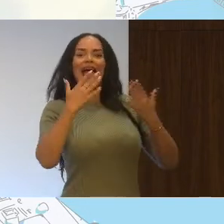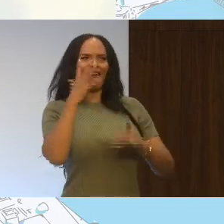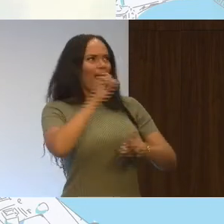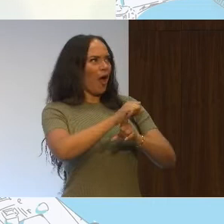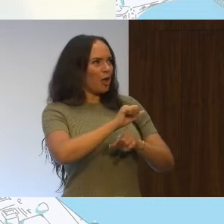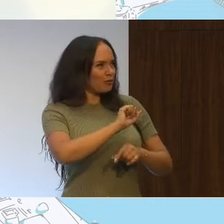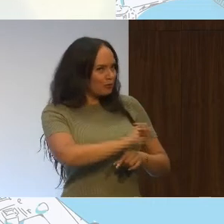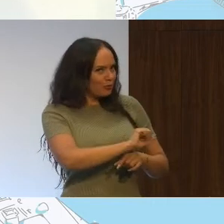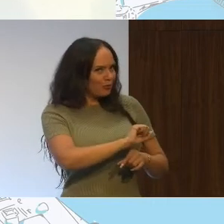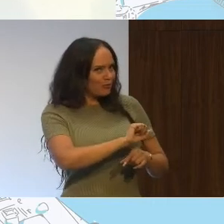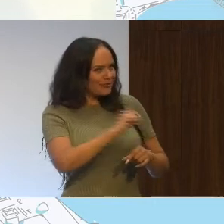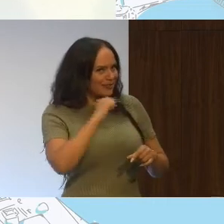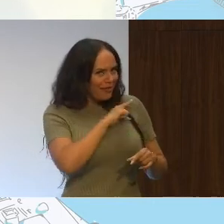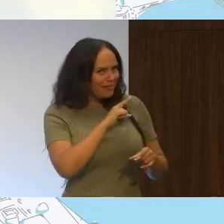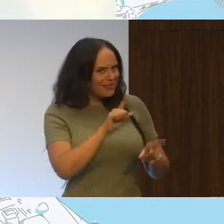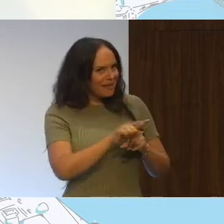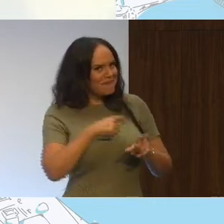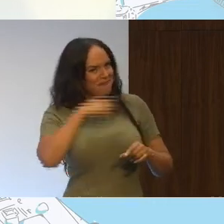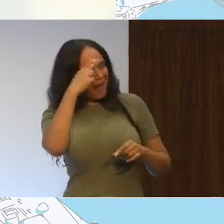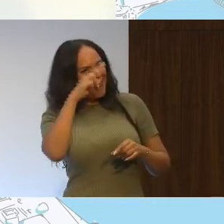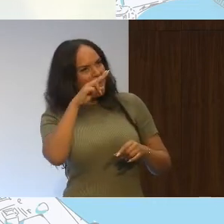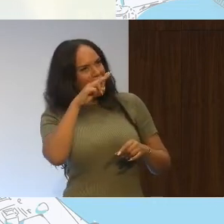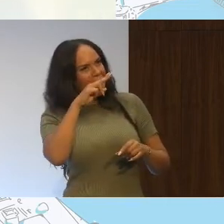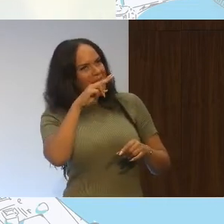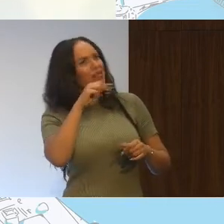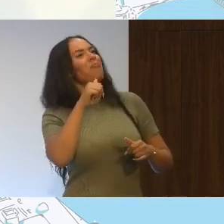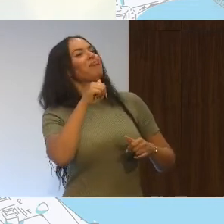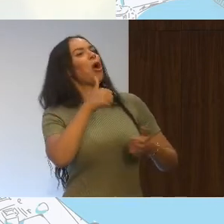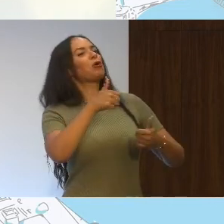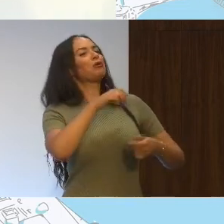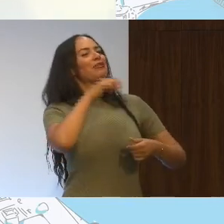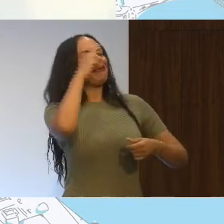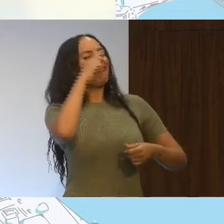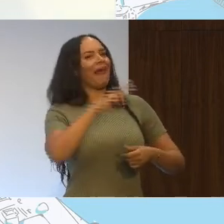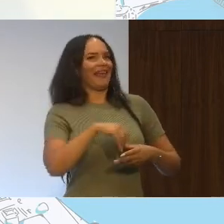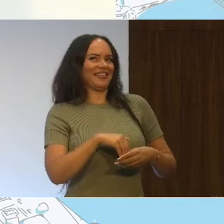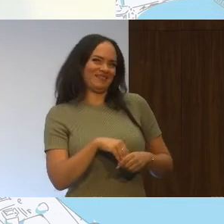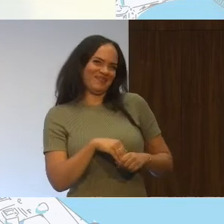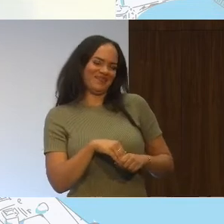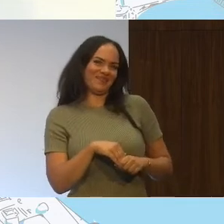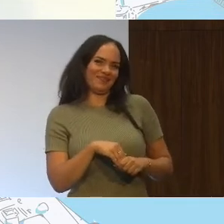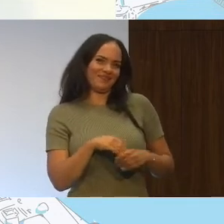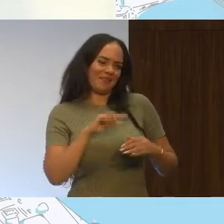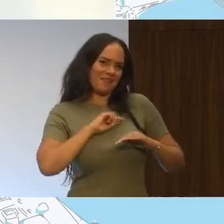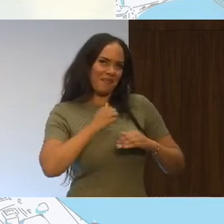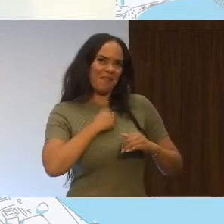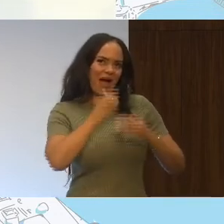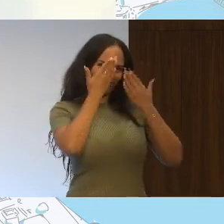And he looked at me and he said, Hmm, that's a good name. Yes. Well. Is that. Yes, it is.